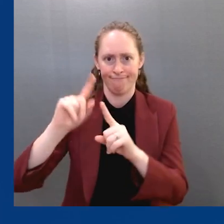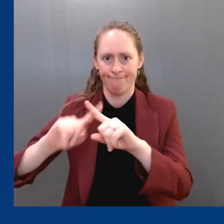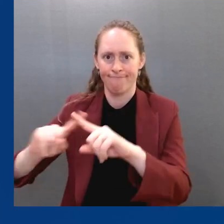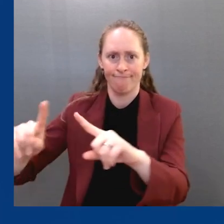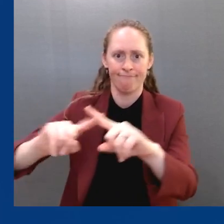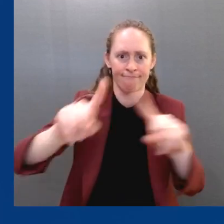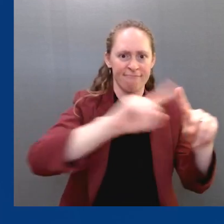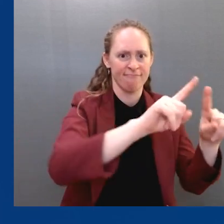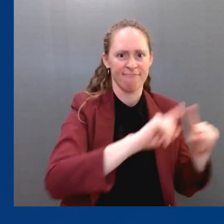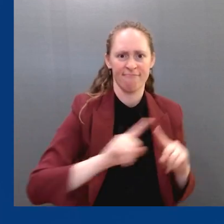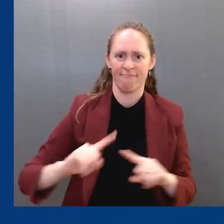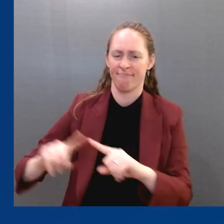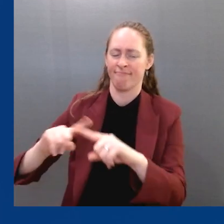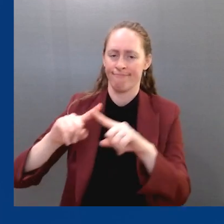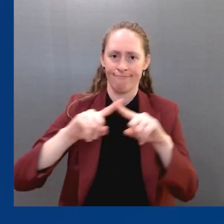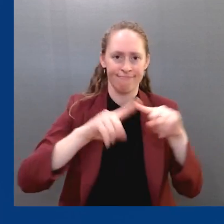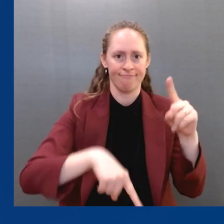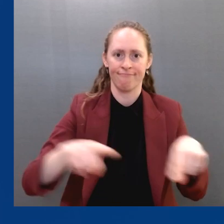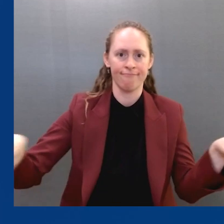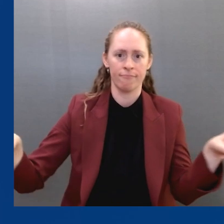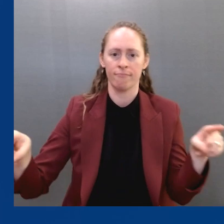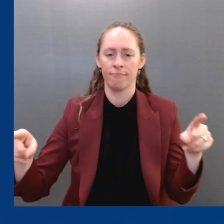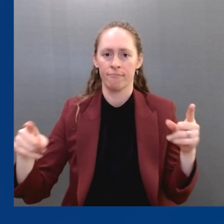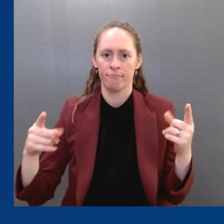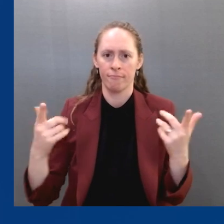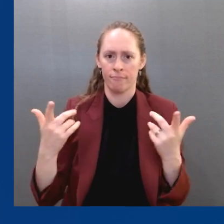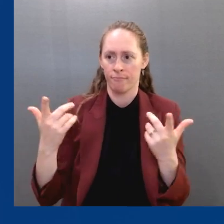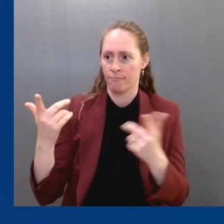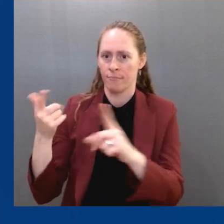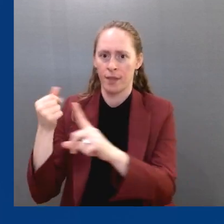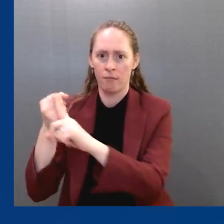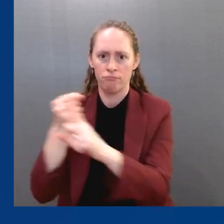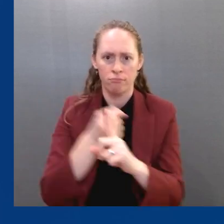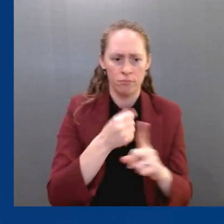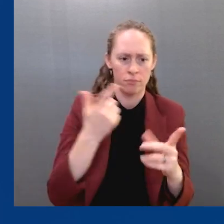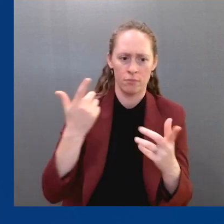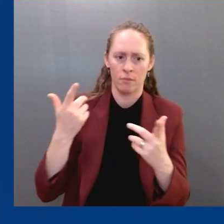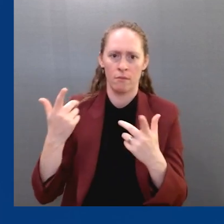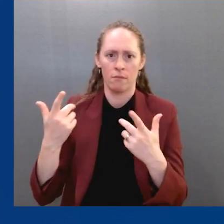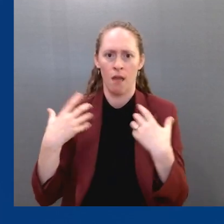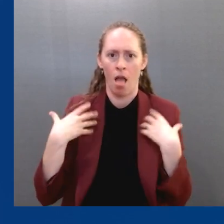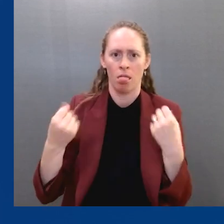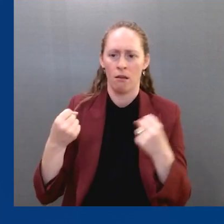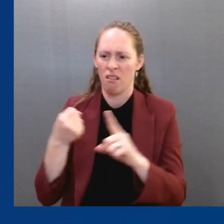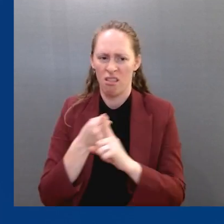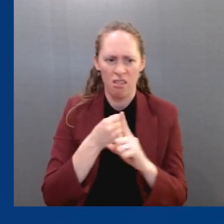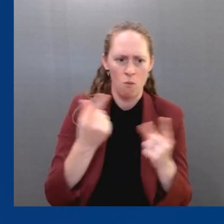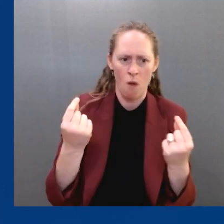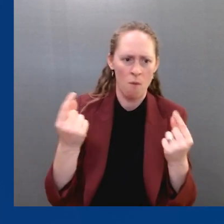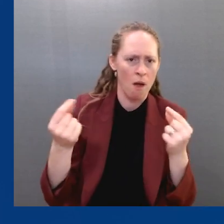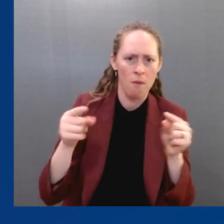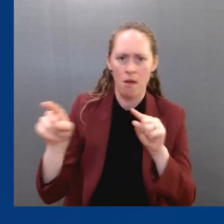That work has been ongoing and then recovered. The recovered trial that NIH is overseeing is a massive investment